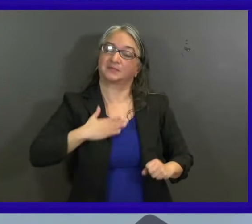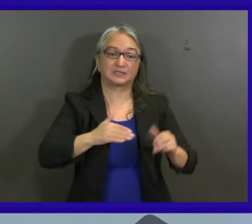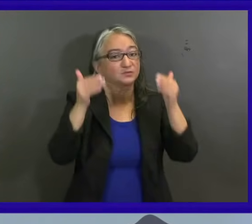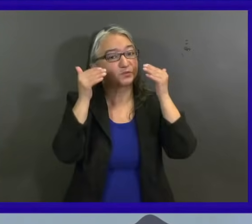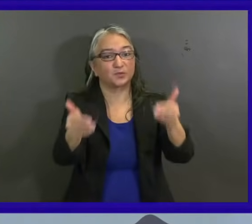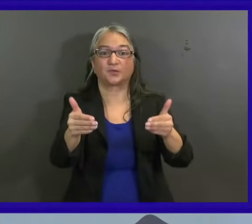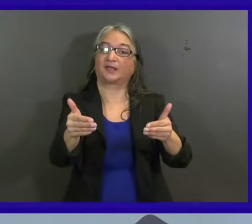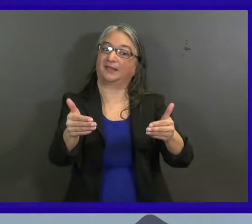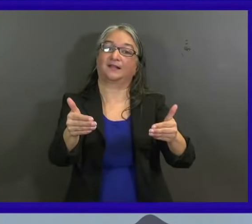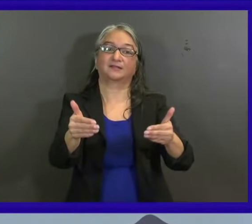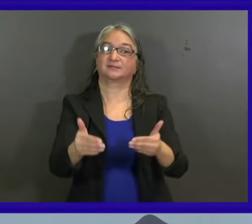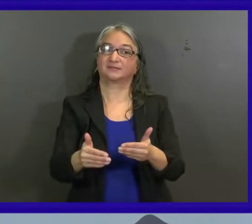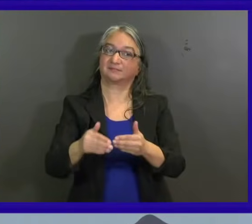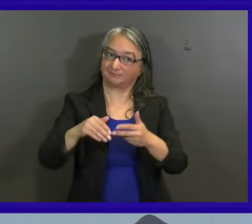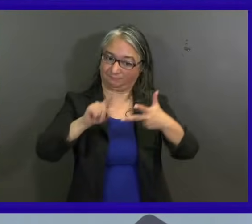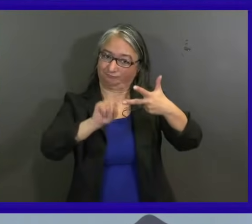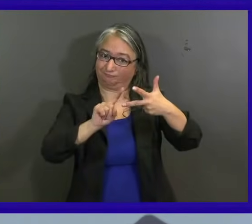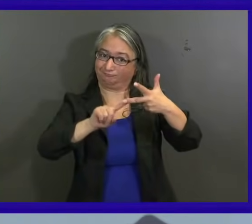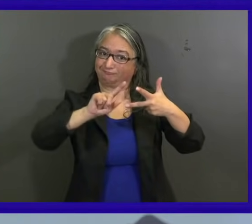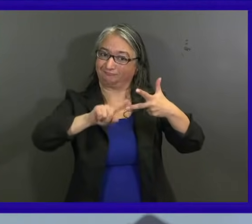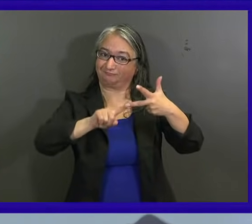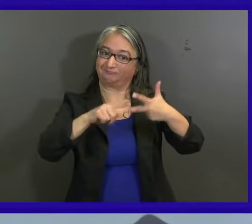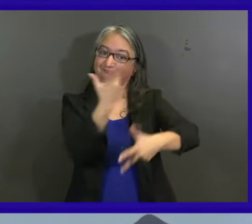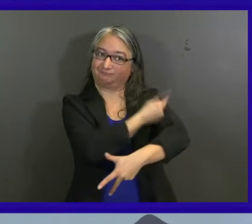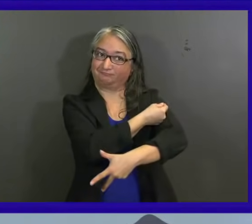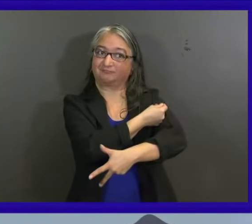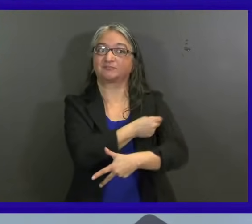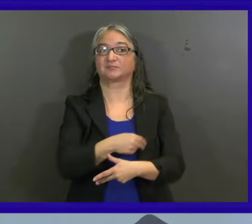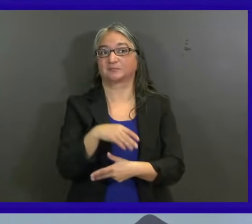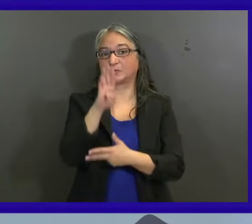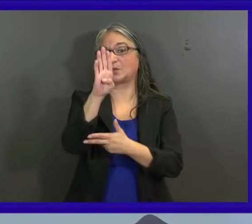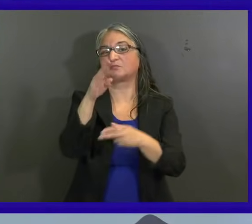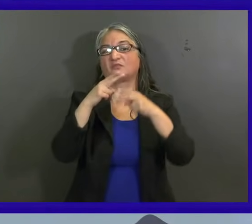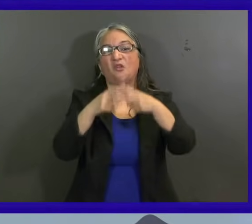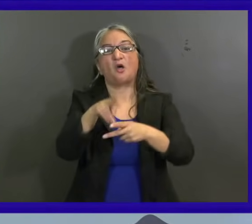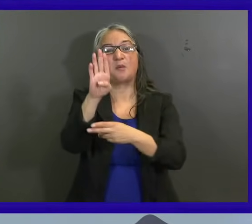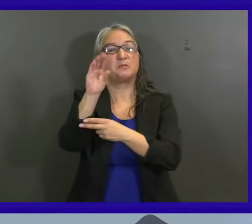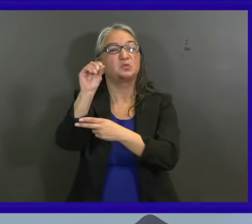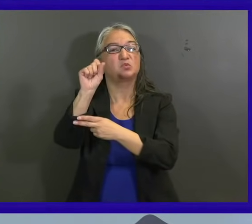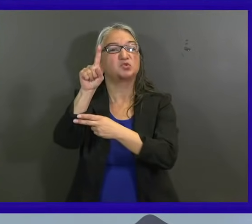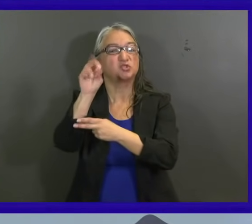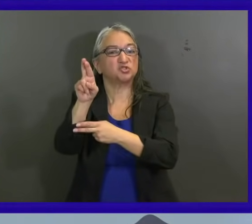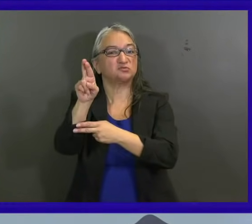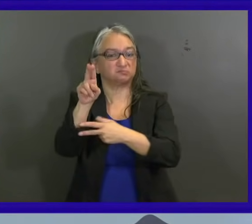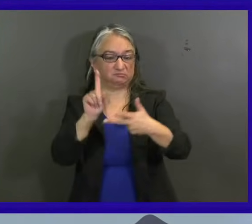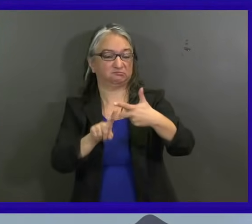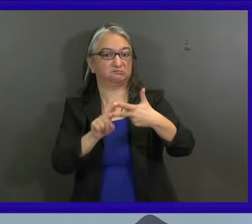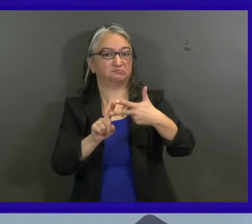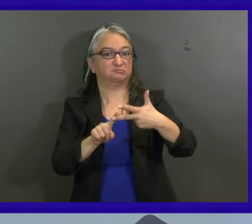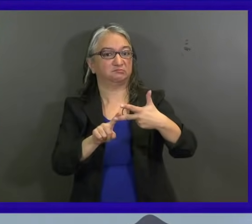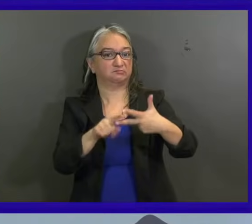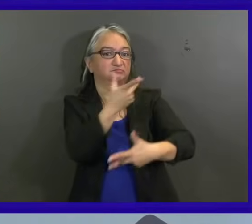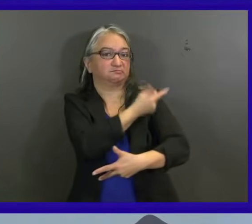which we all refer to as our boosters recently third dose eligibility was expanded to better